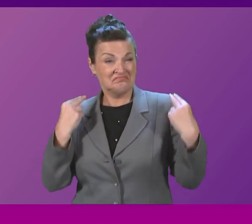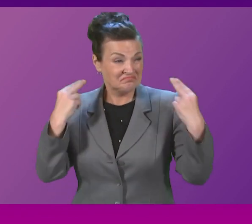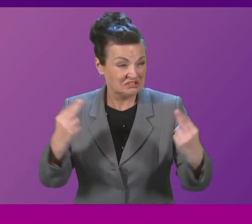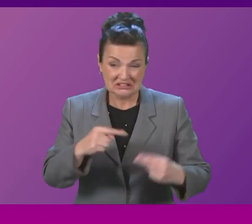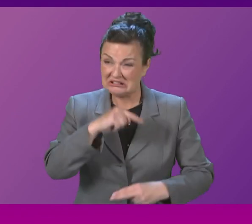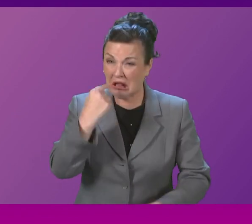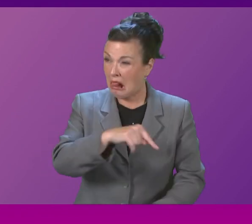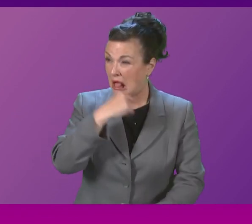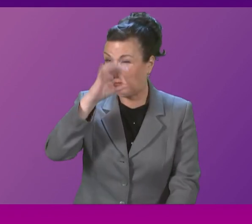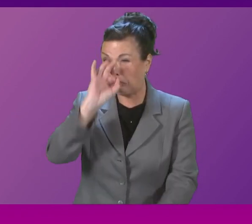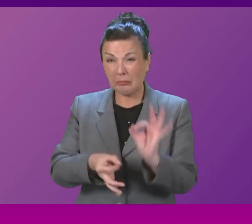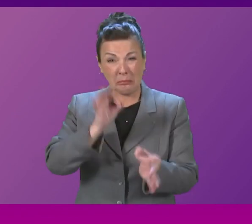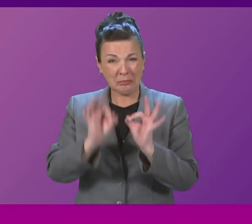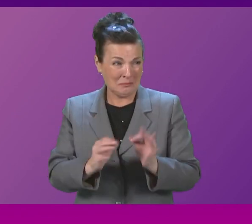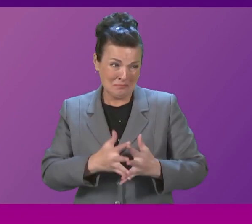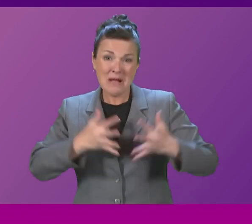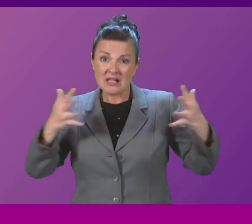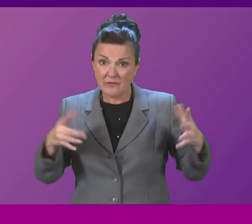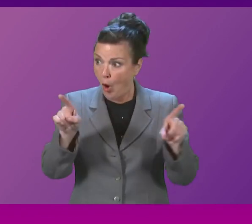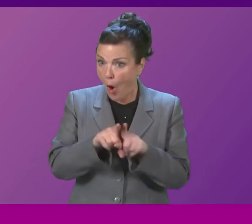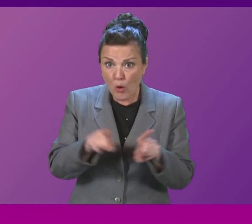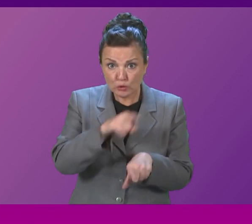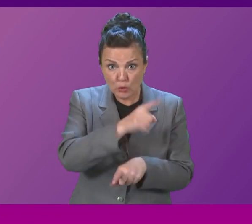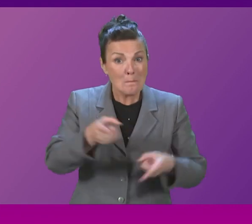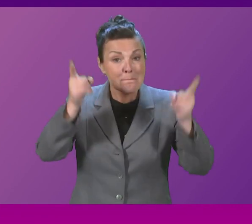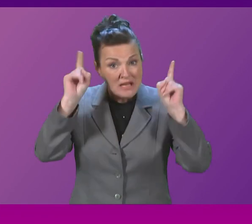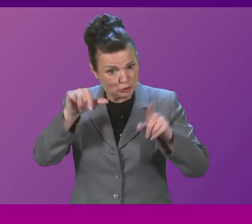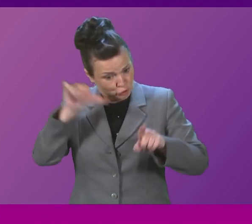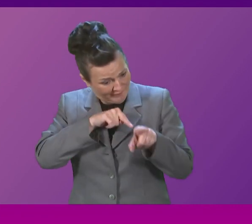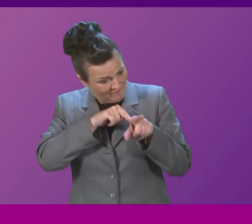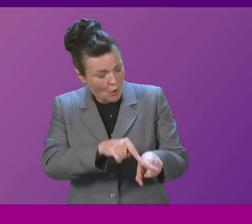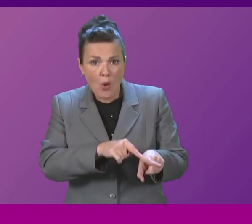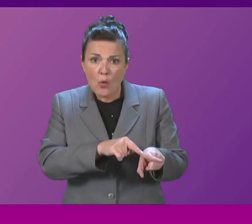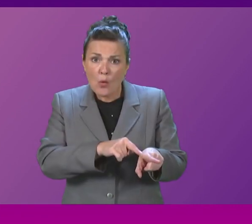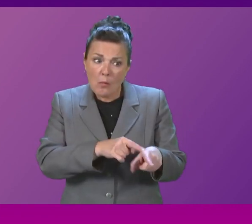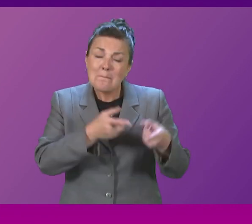as are the implications of ministers not acting in accordance with the ministerial code after having done so.